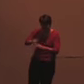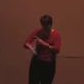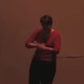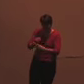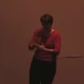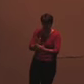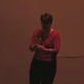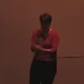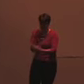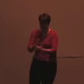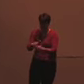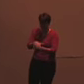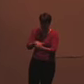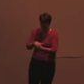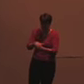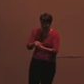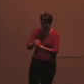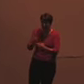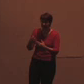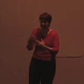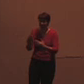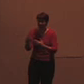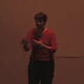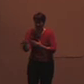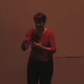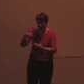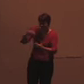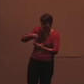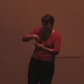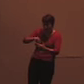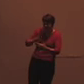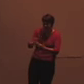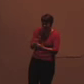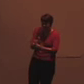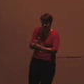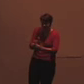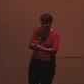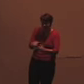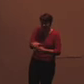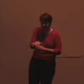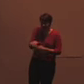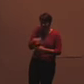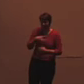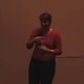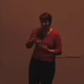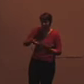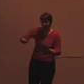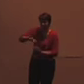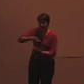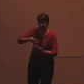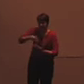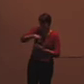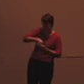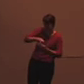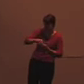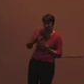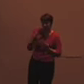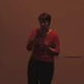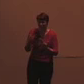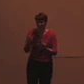between inside and outside or between city and a house. I like to mix such kind of inside and outside or house